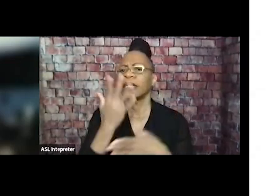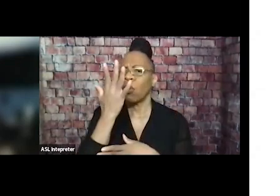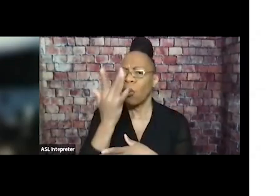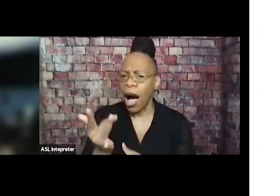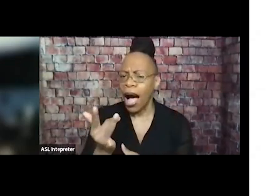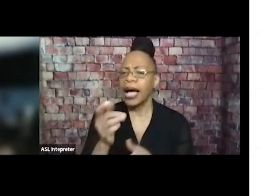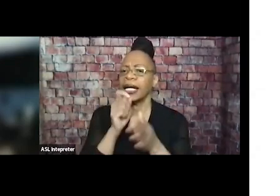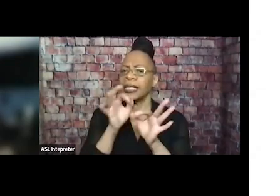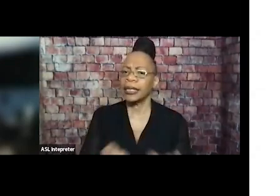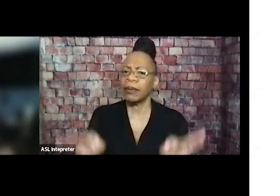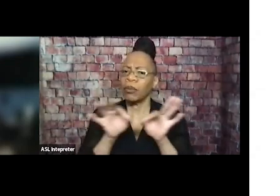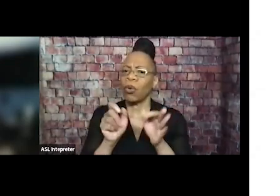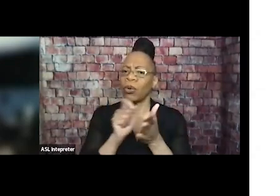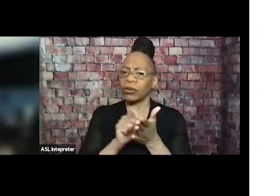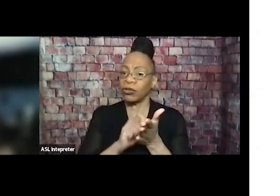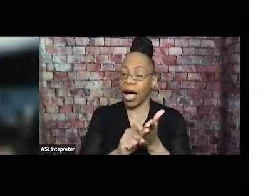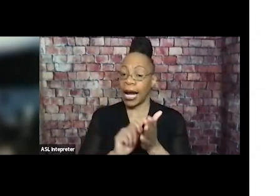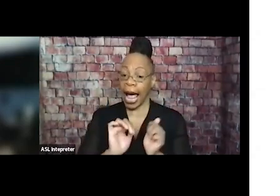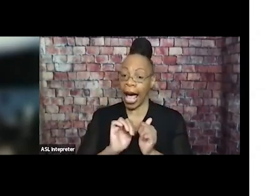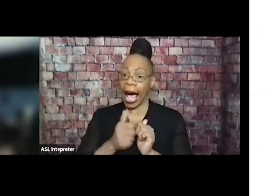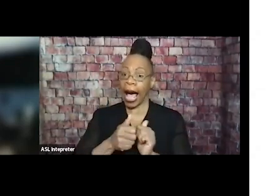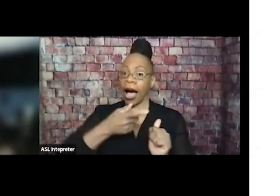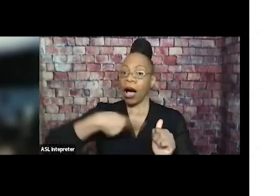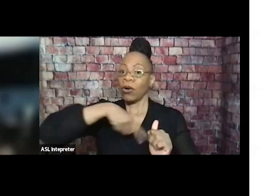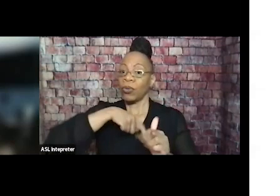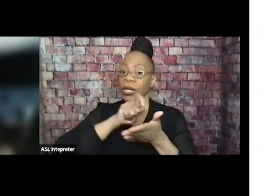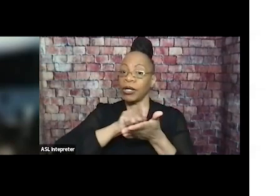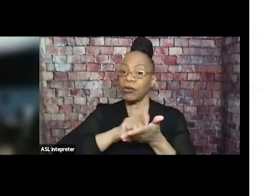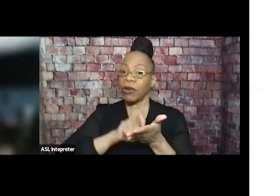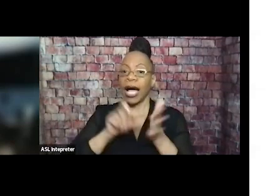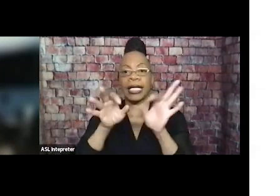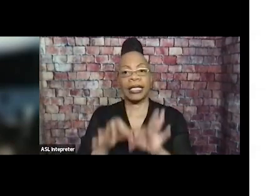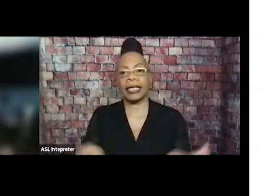but how we write them is just as important as just writing them, right?